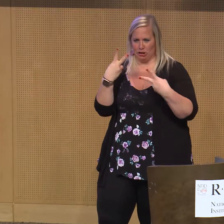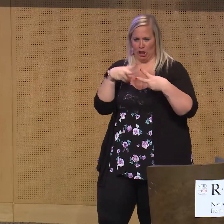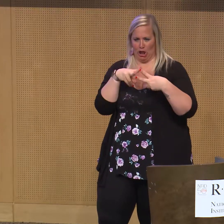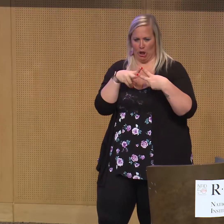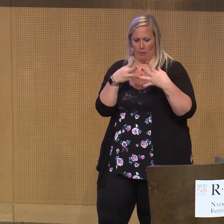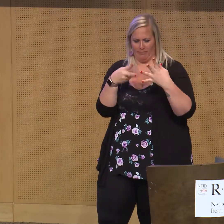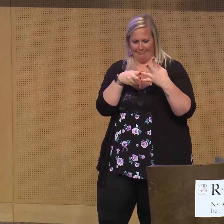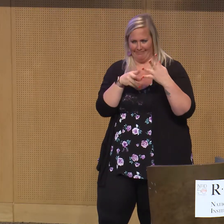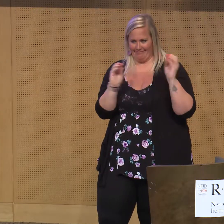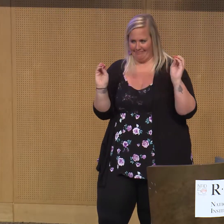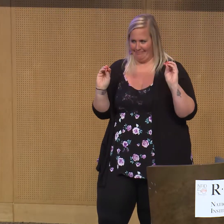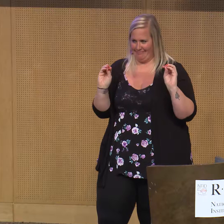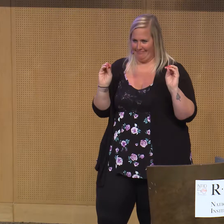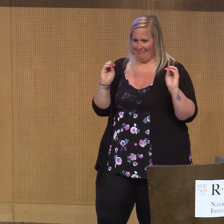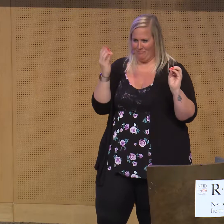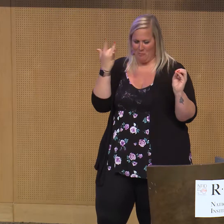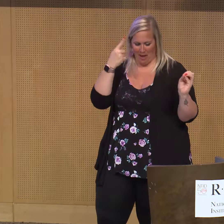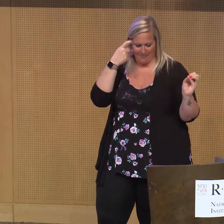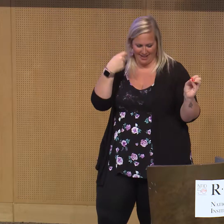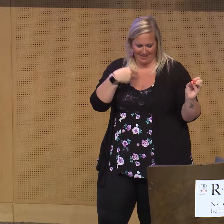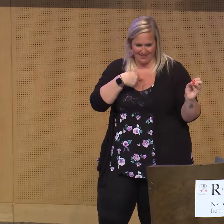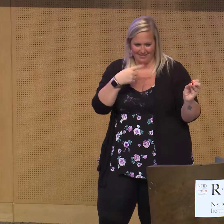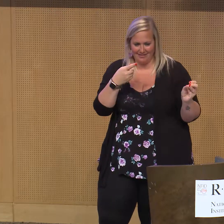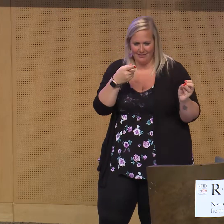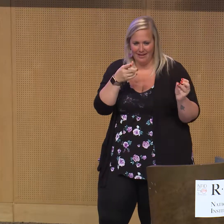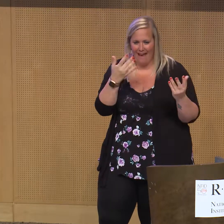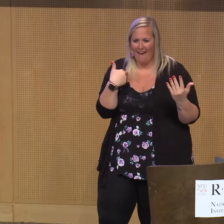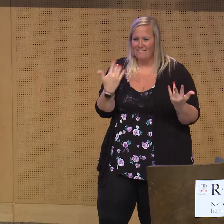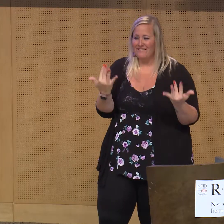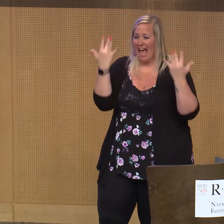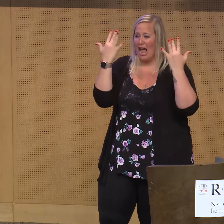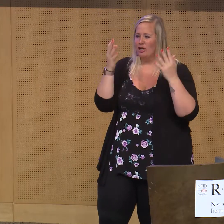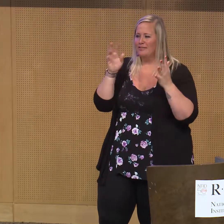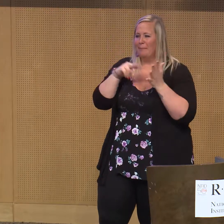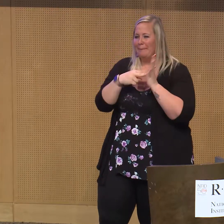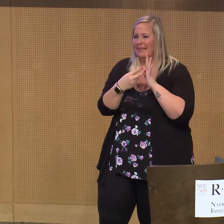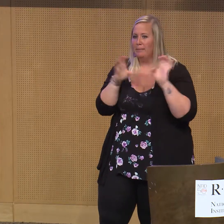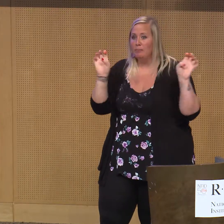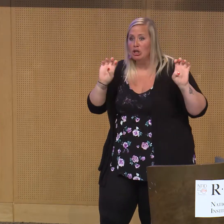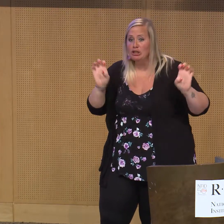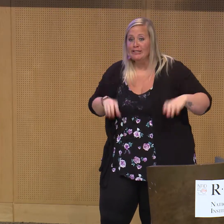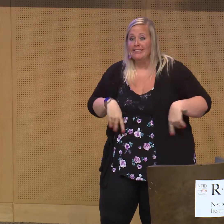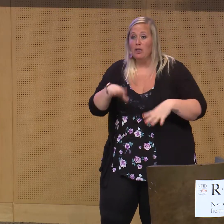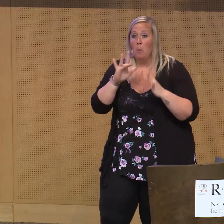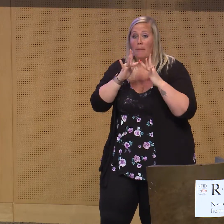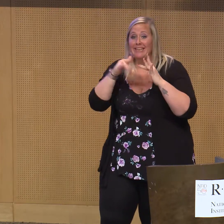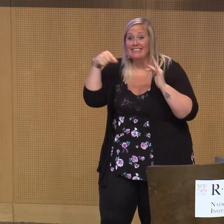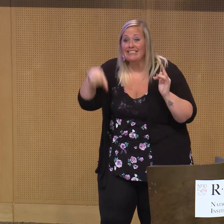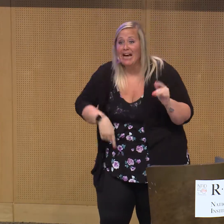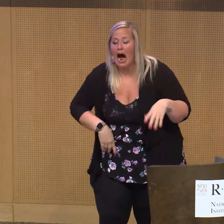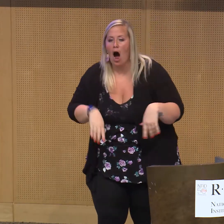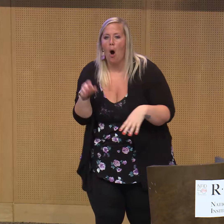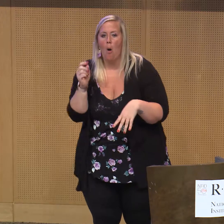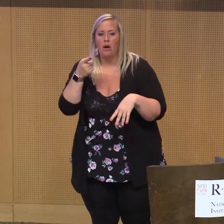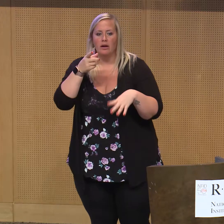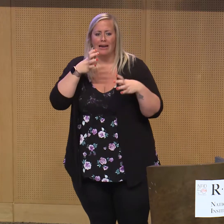And then when I get to work, I realize, huh, I've only completed the first two things on my to-do list, but there are fires to put out.